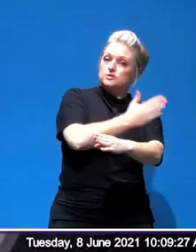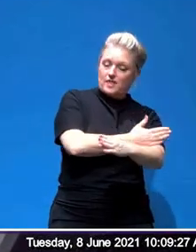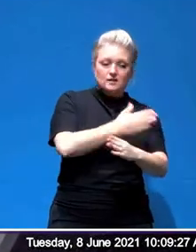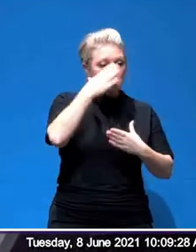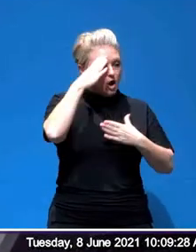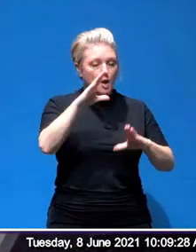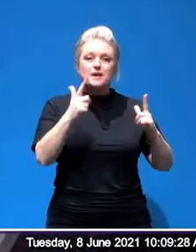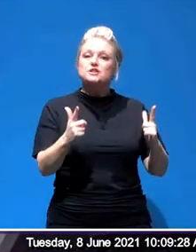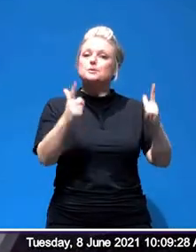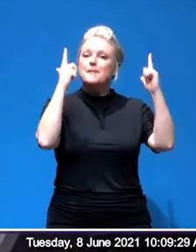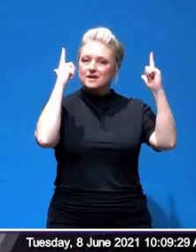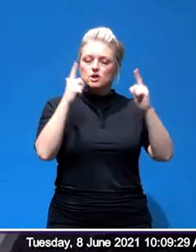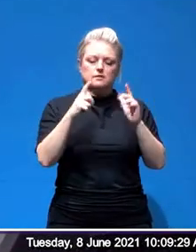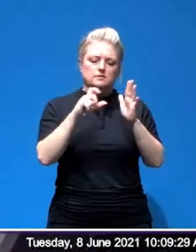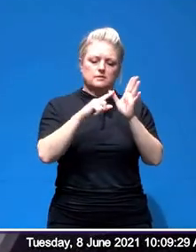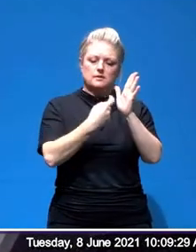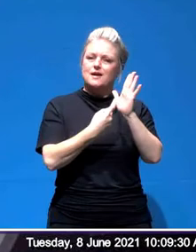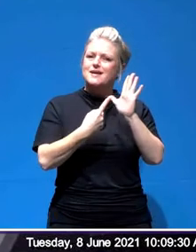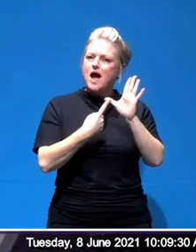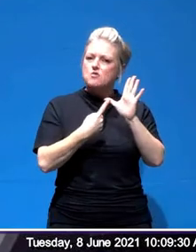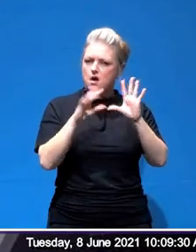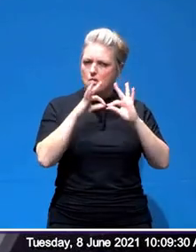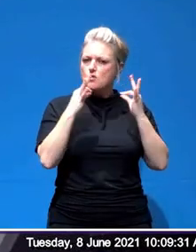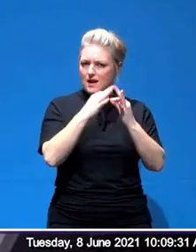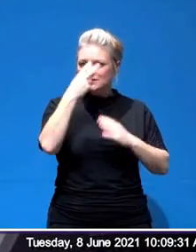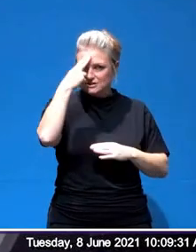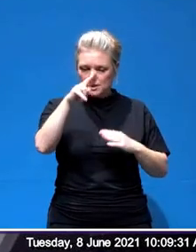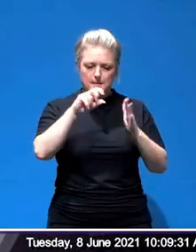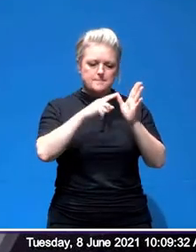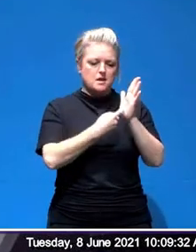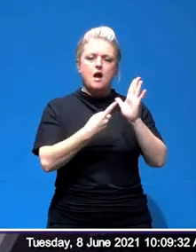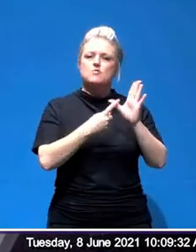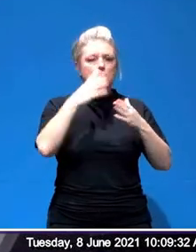at CARA from August 2014 to August 2018.